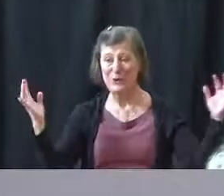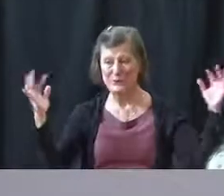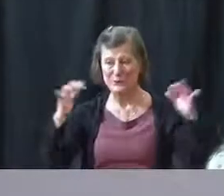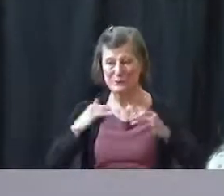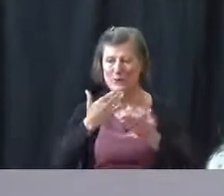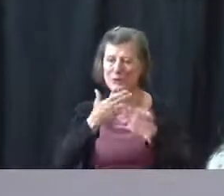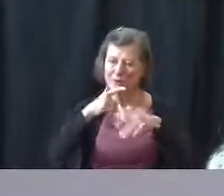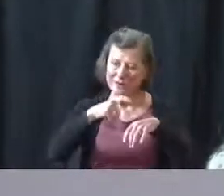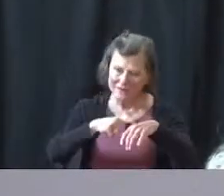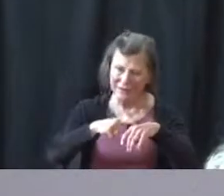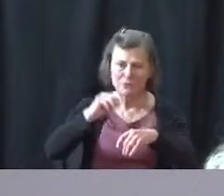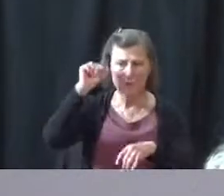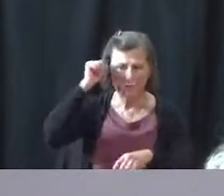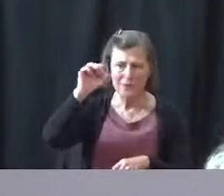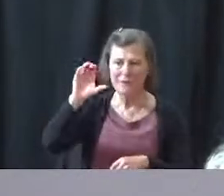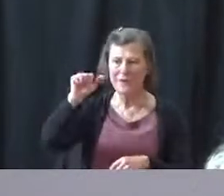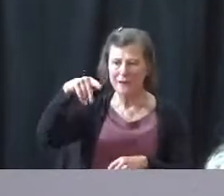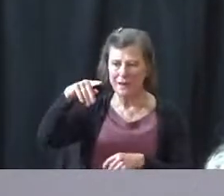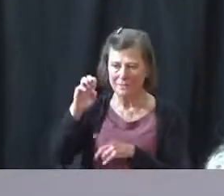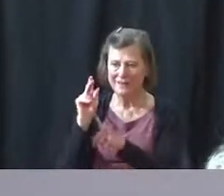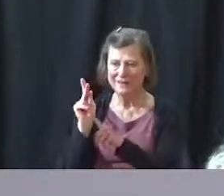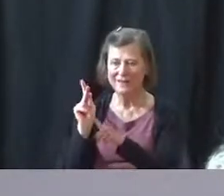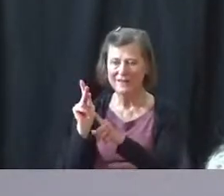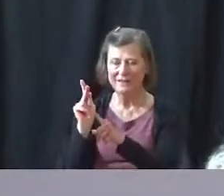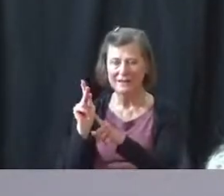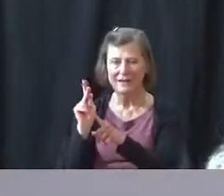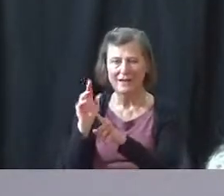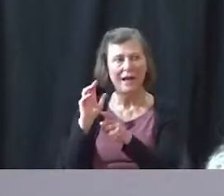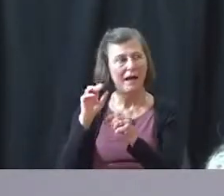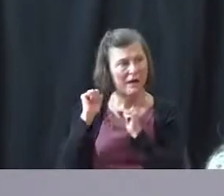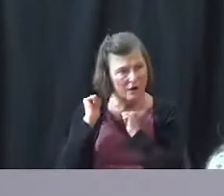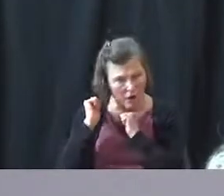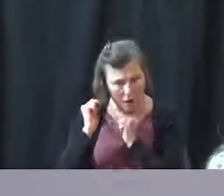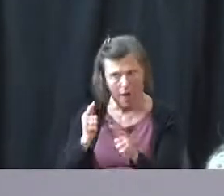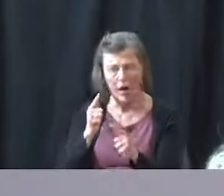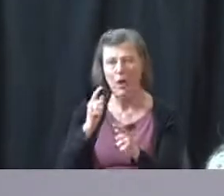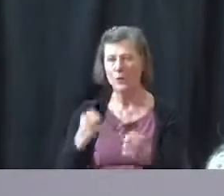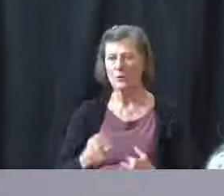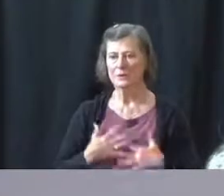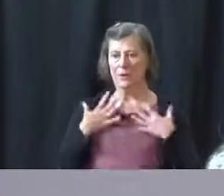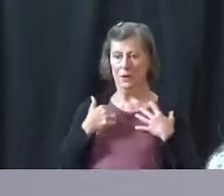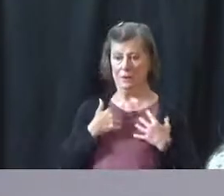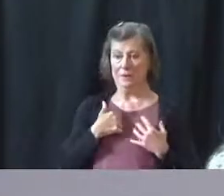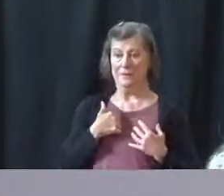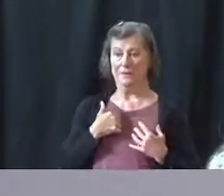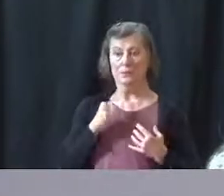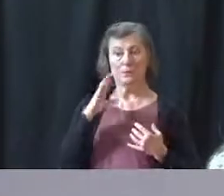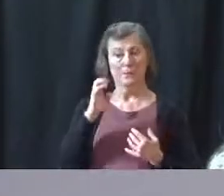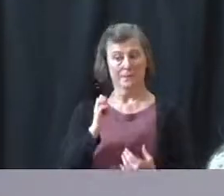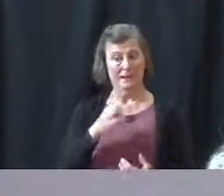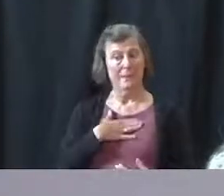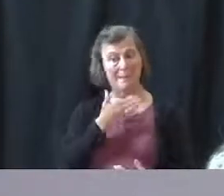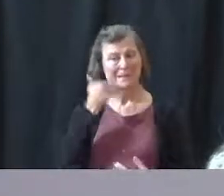Čapek. It's a good time to remember all those who inspire me, to be my best, most brightest,